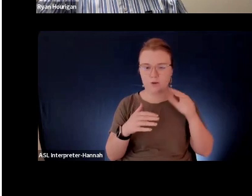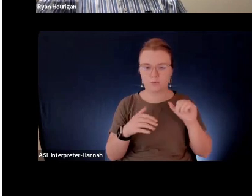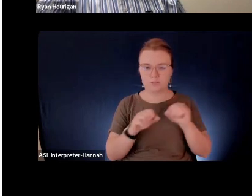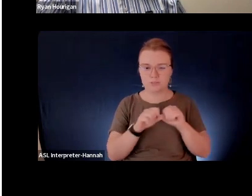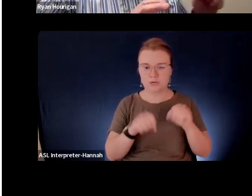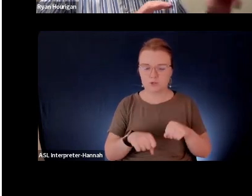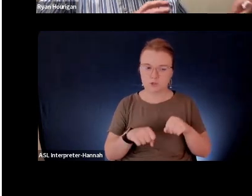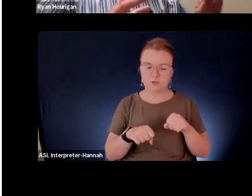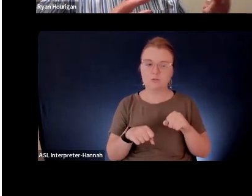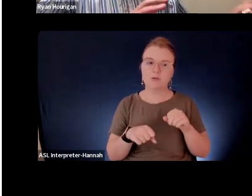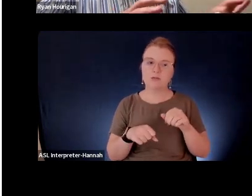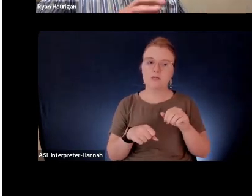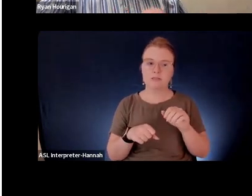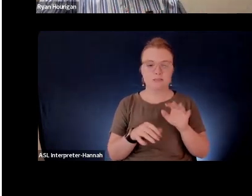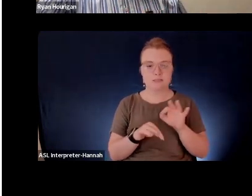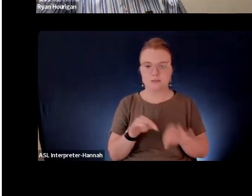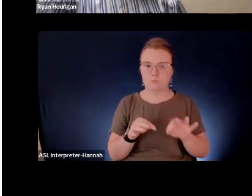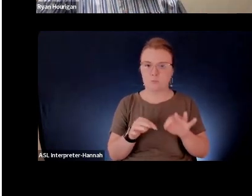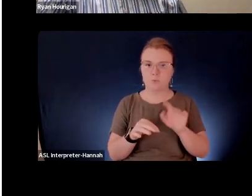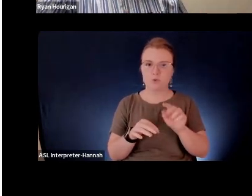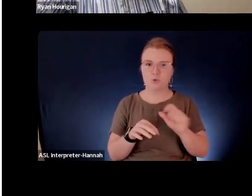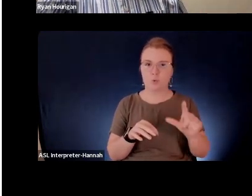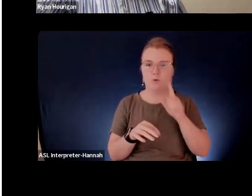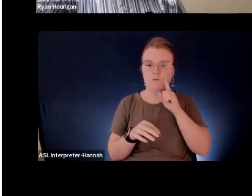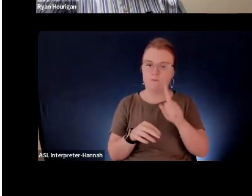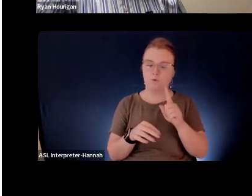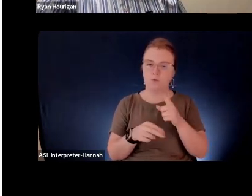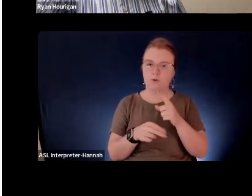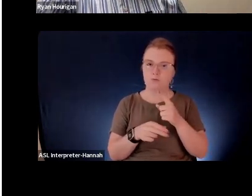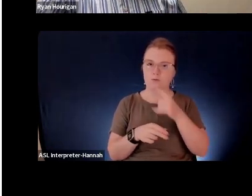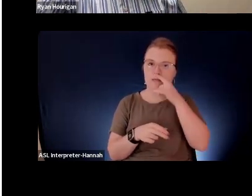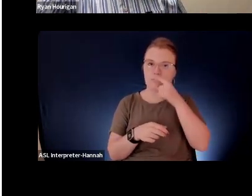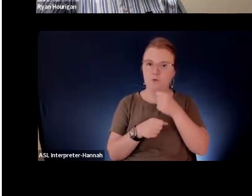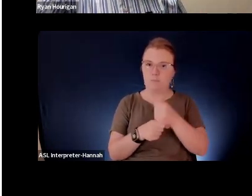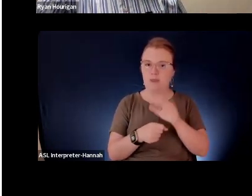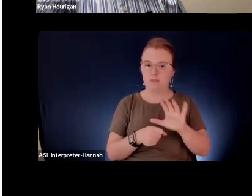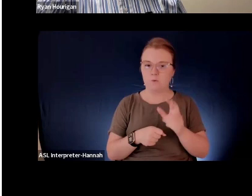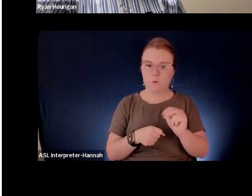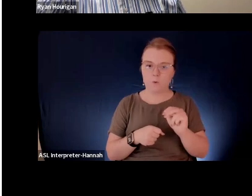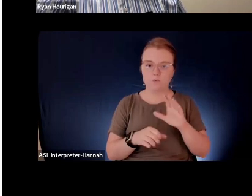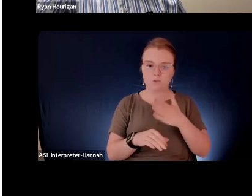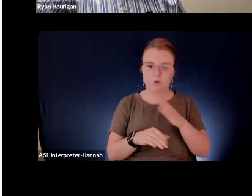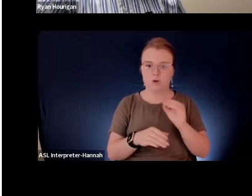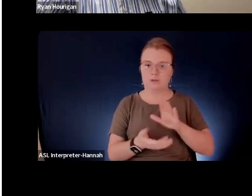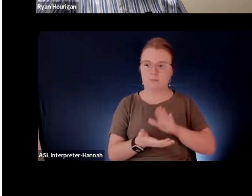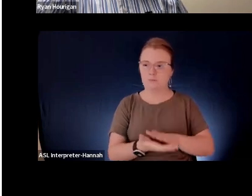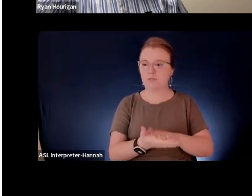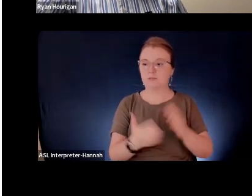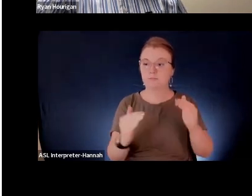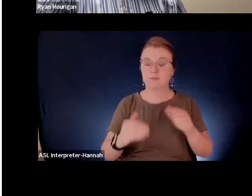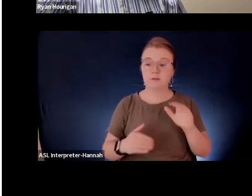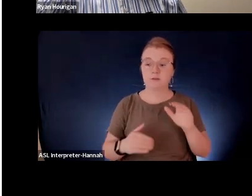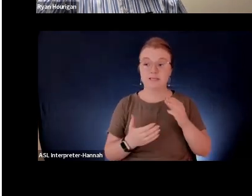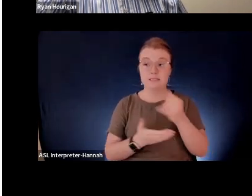where kids can make up their own songs and beats. Sketch-a-Song is specifically designed for younger students.